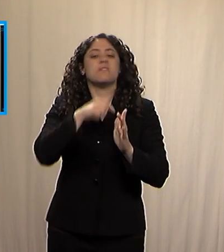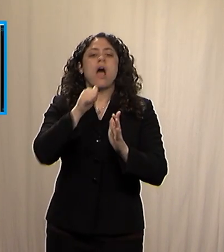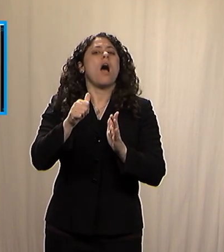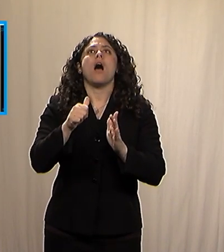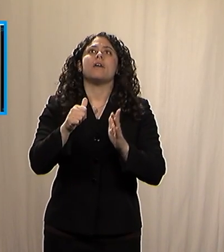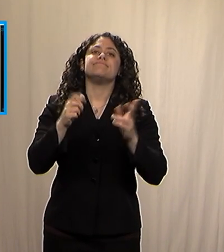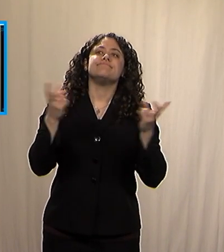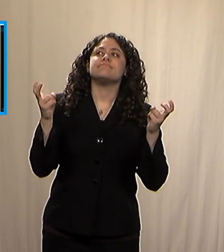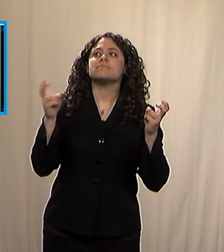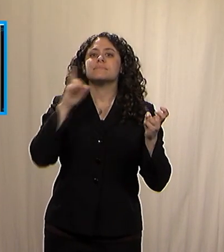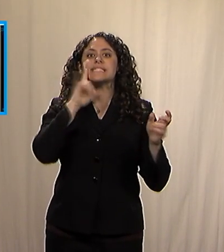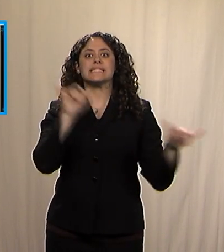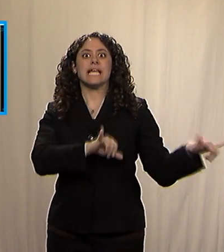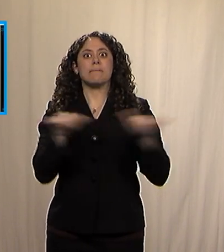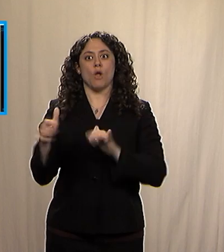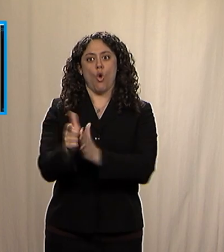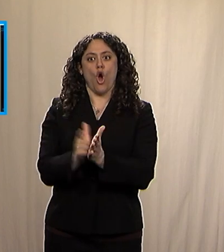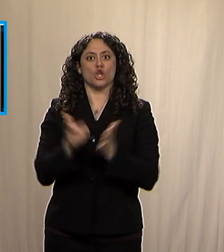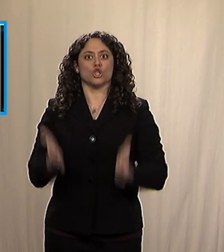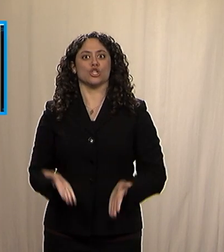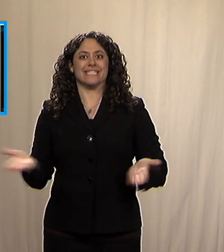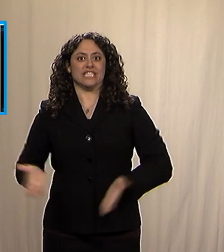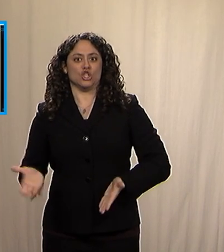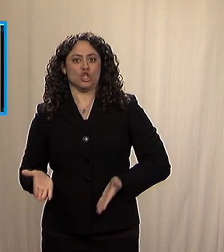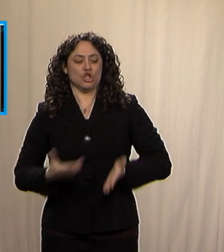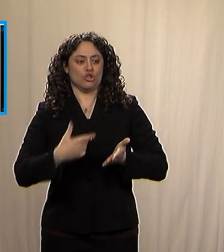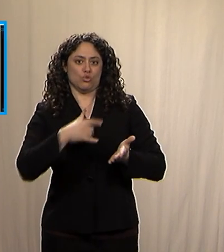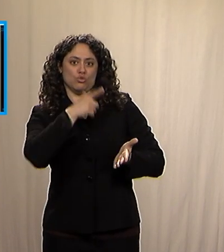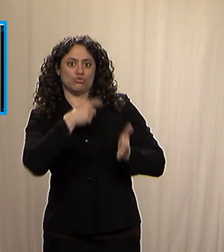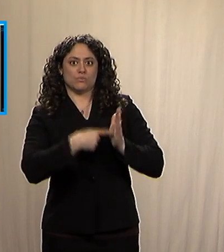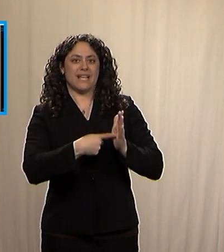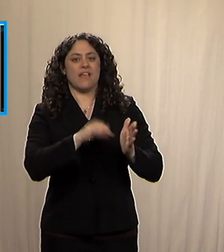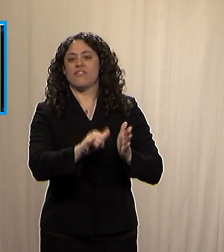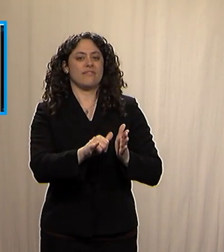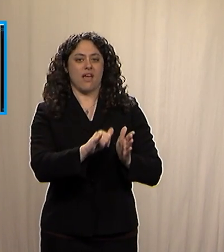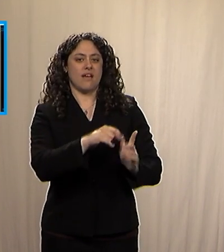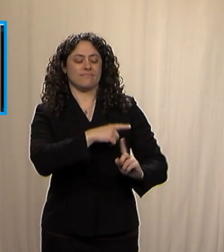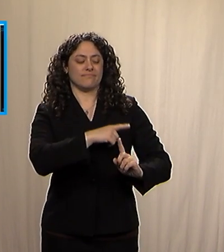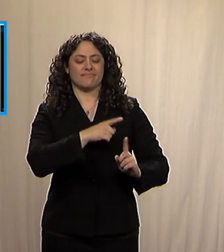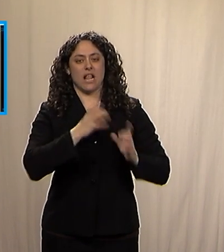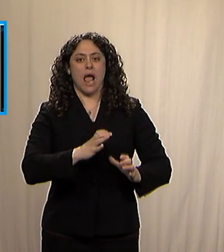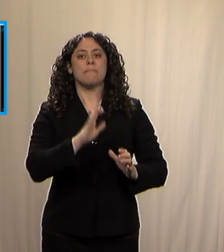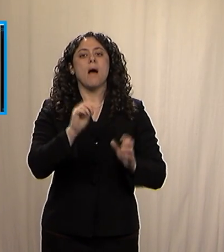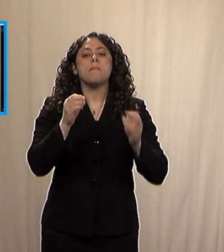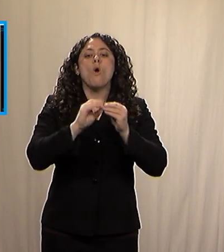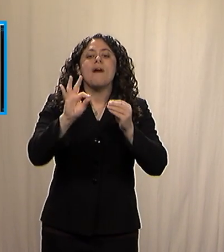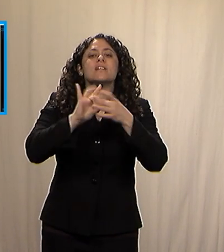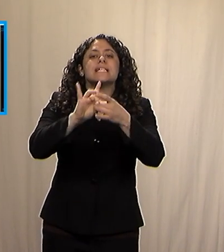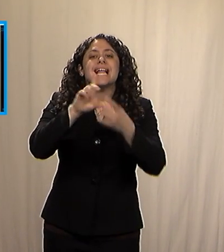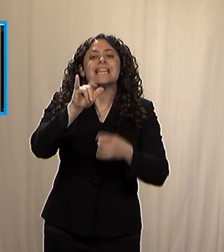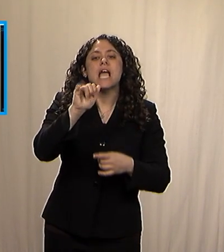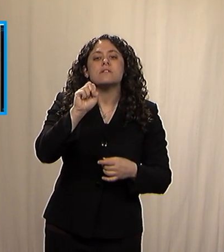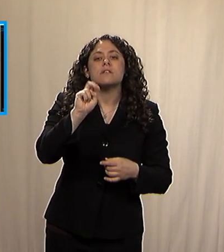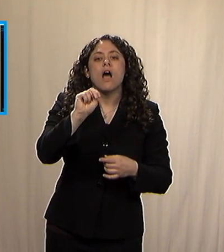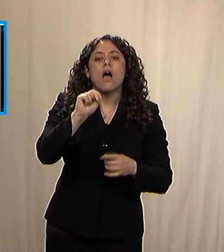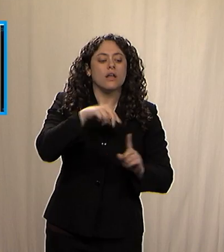about representing the client in the same way, but they're kind of the liaison if you will between the court and a defendant.